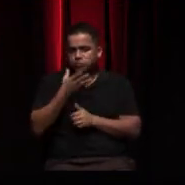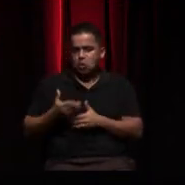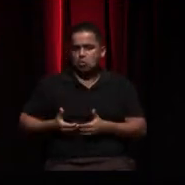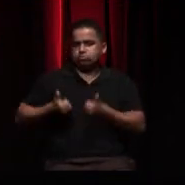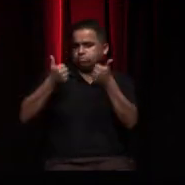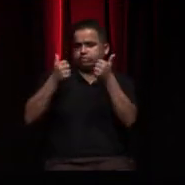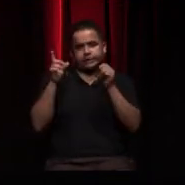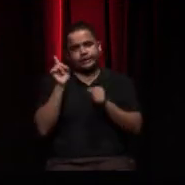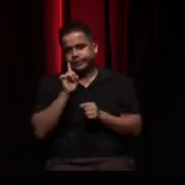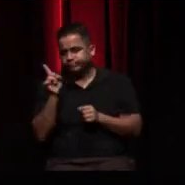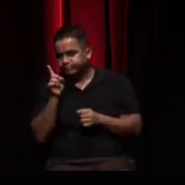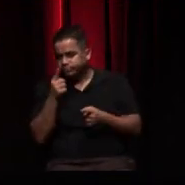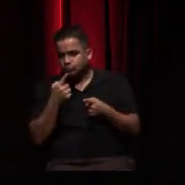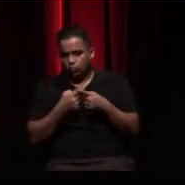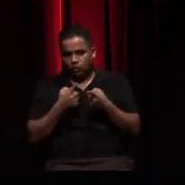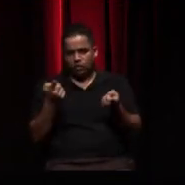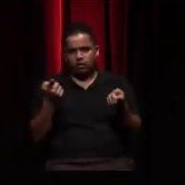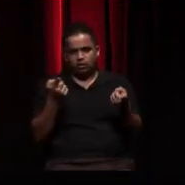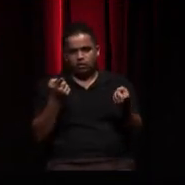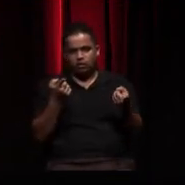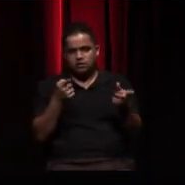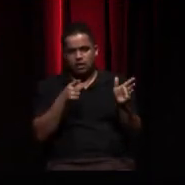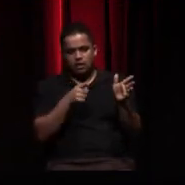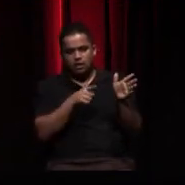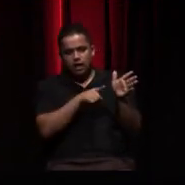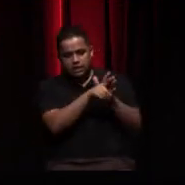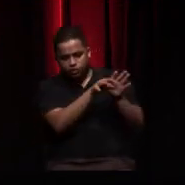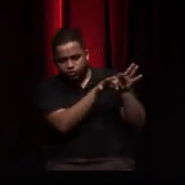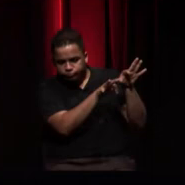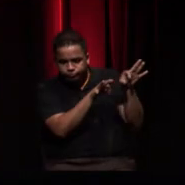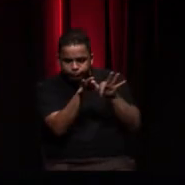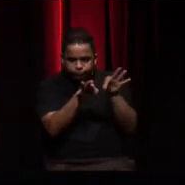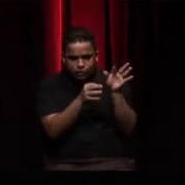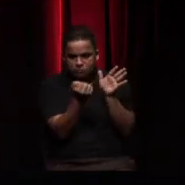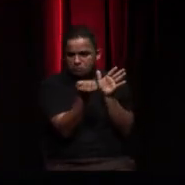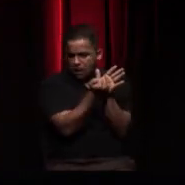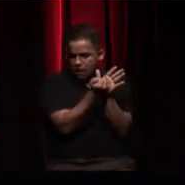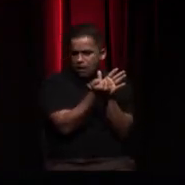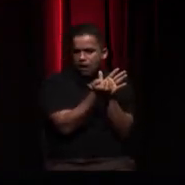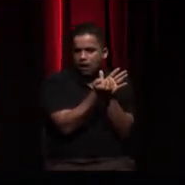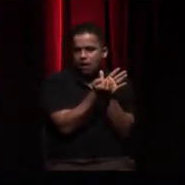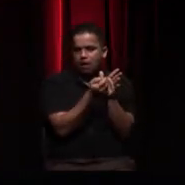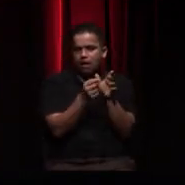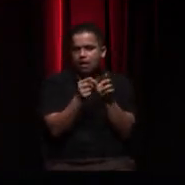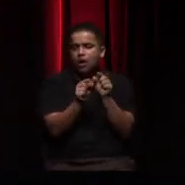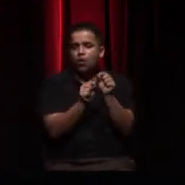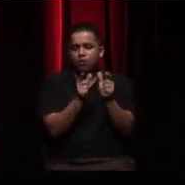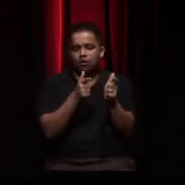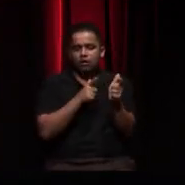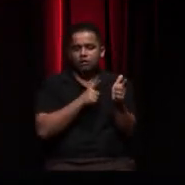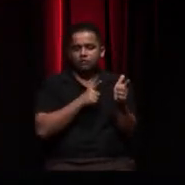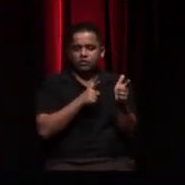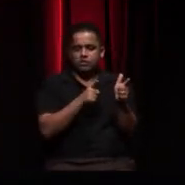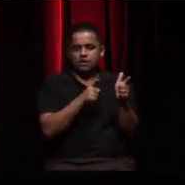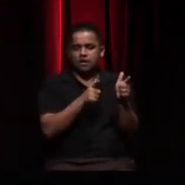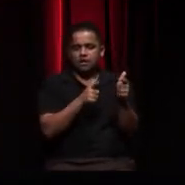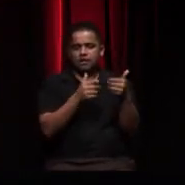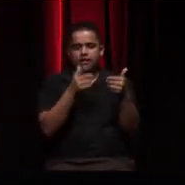The construction of brands means to do that in the long run.